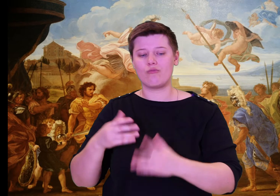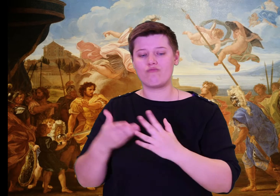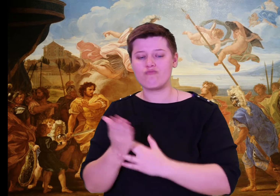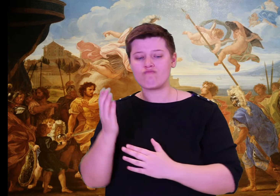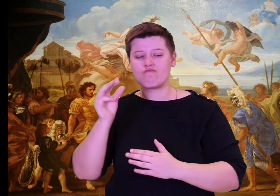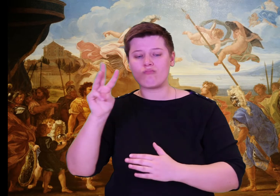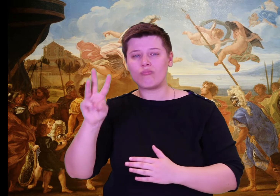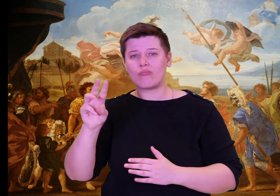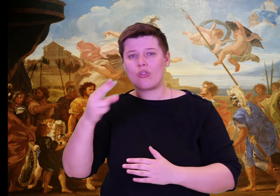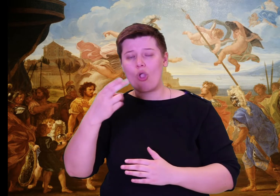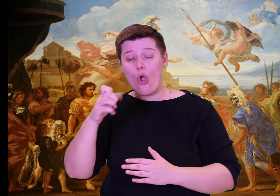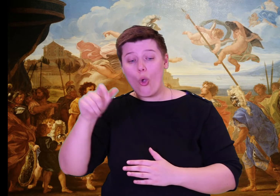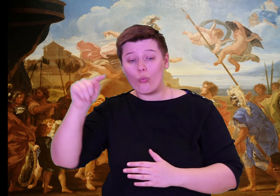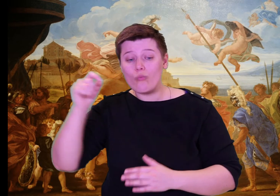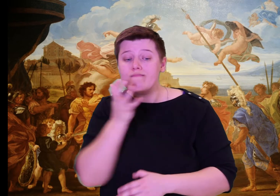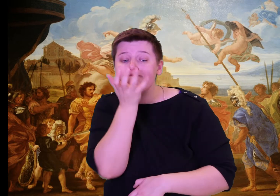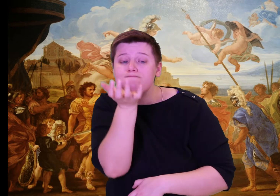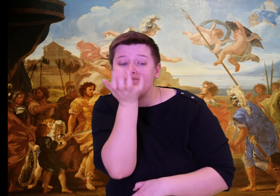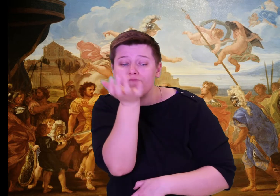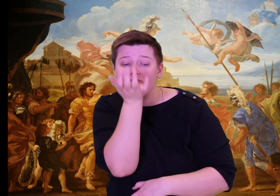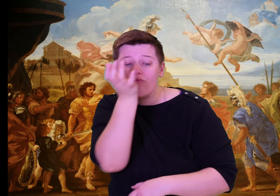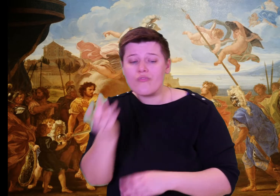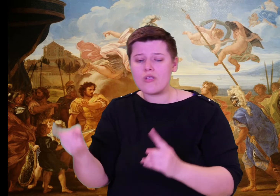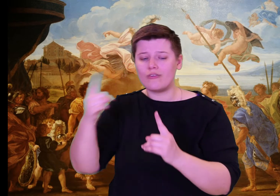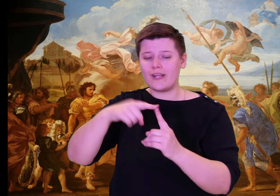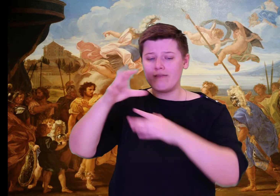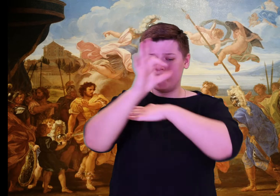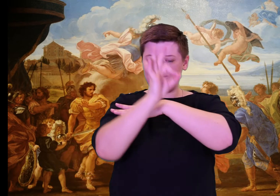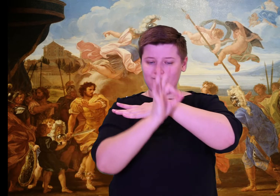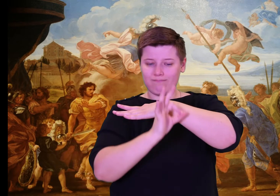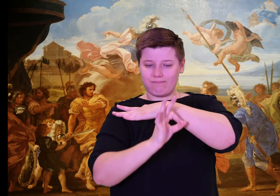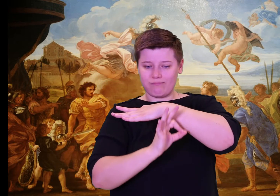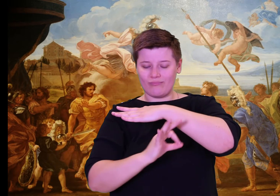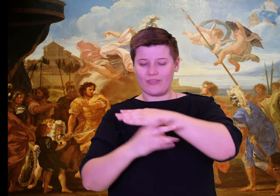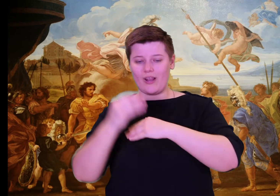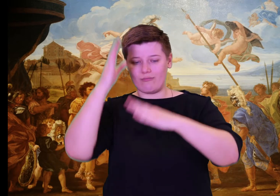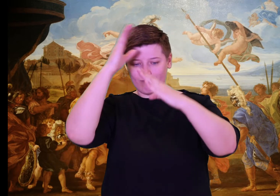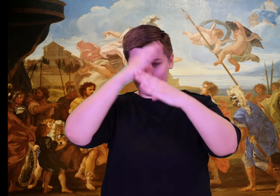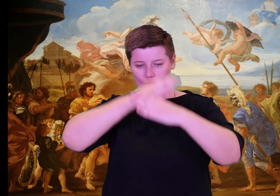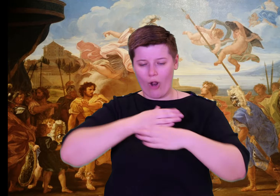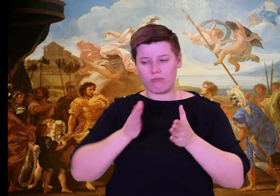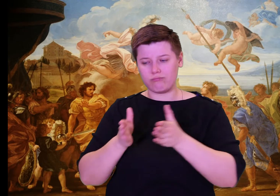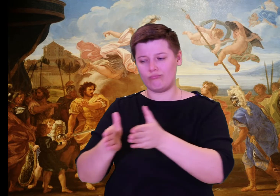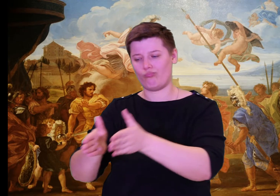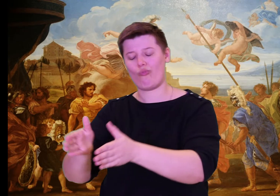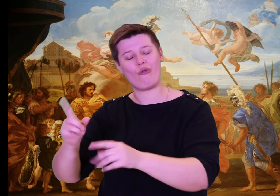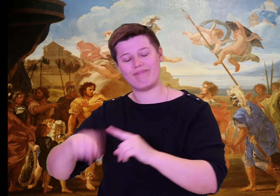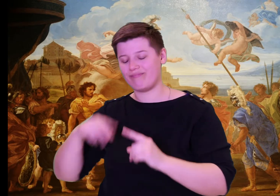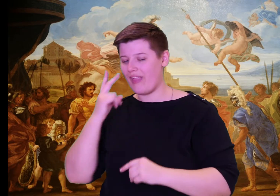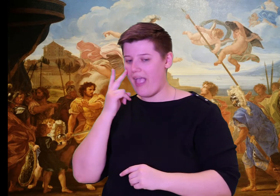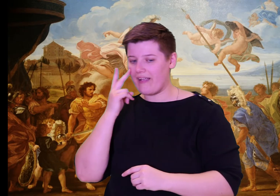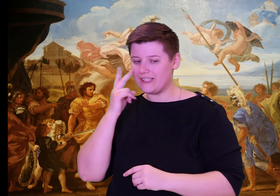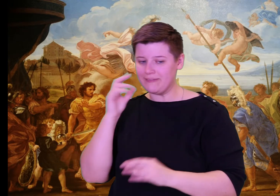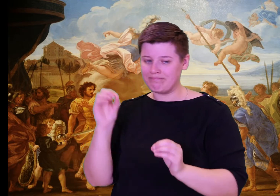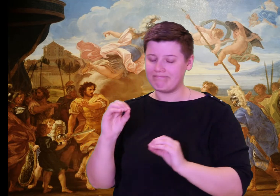off for the open plain, and left the town. All day they ran and made the harness rattle.